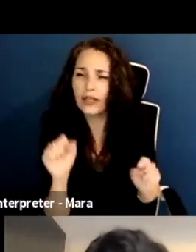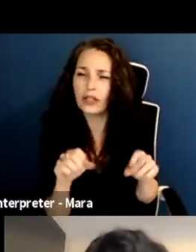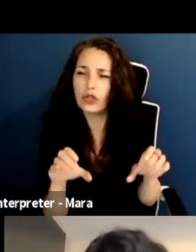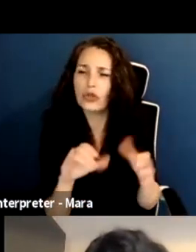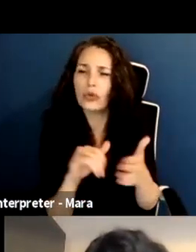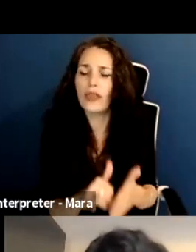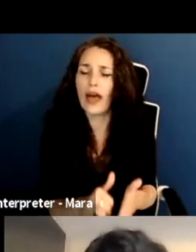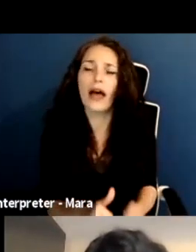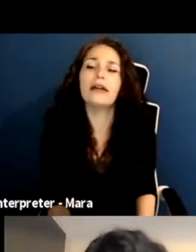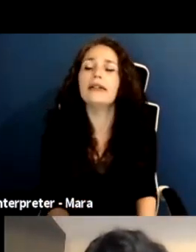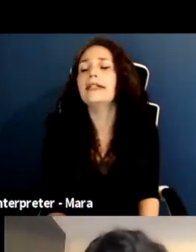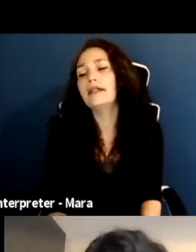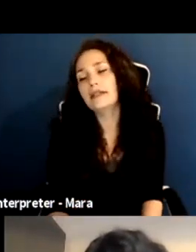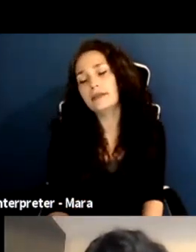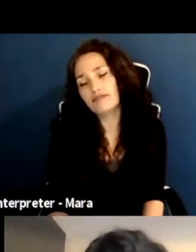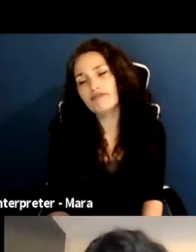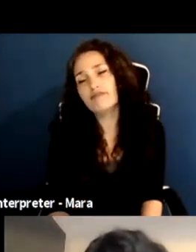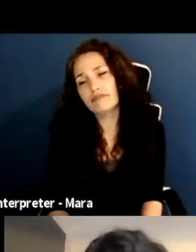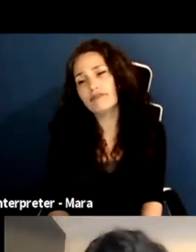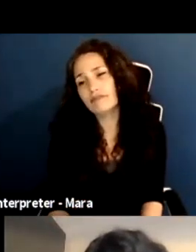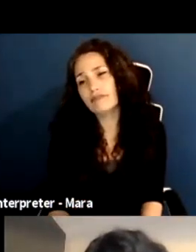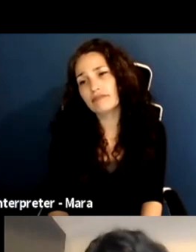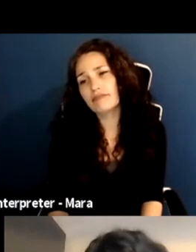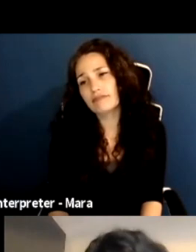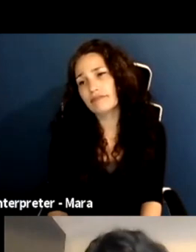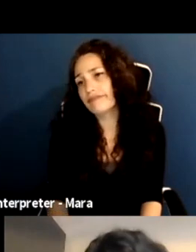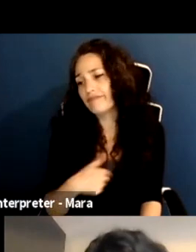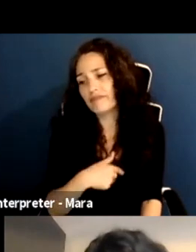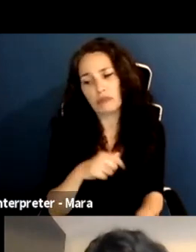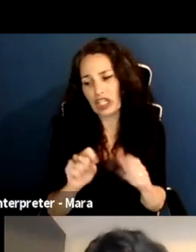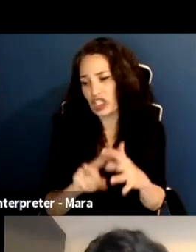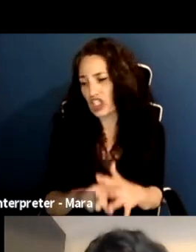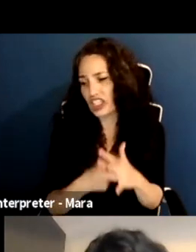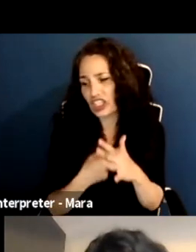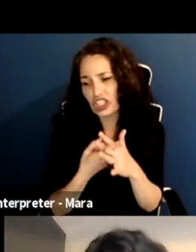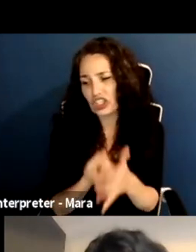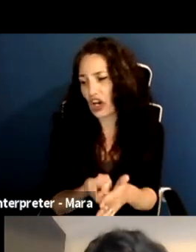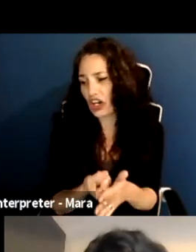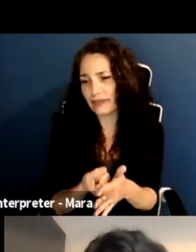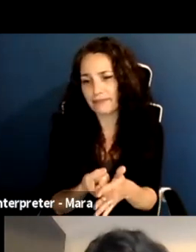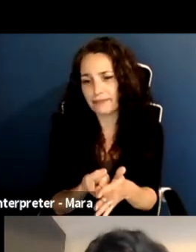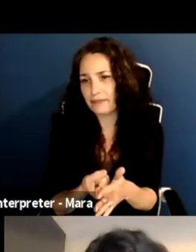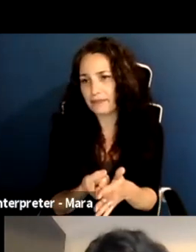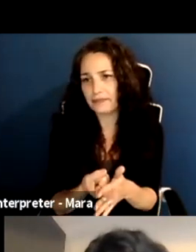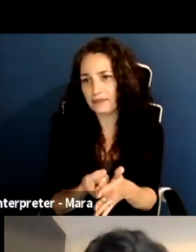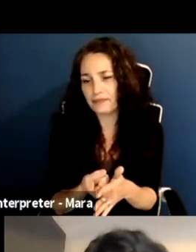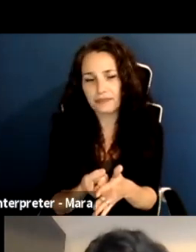we are able to start, just like everything that Chief Shirell said if I could say it the way she said it.